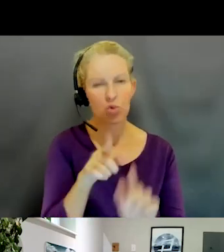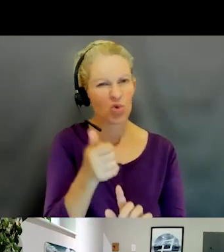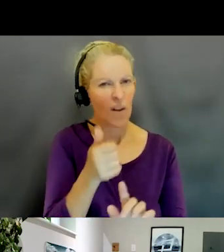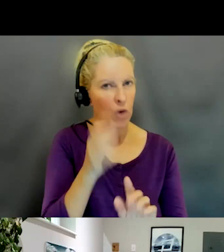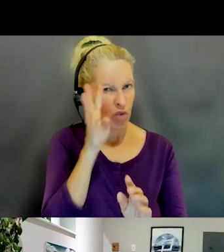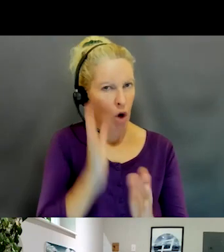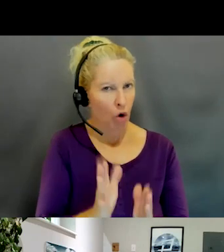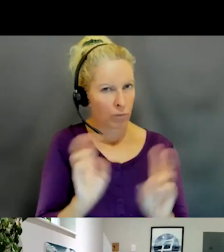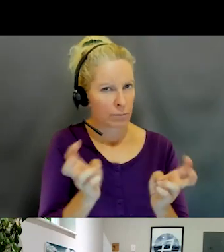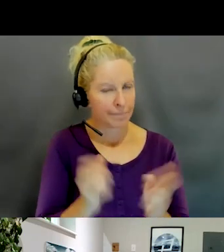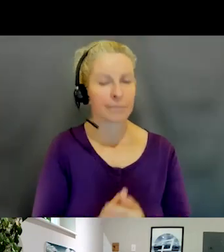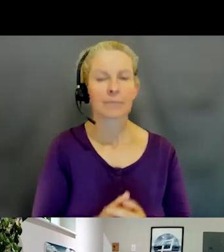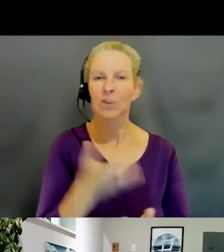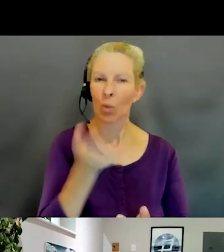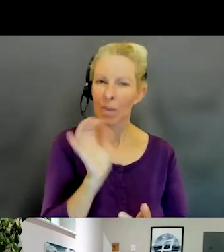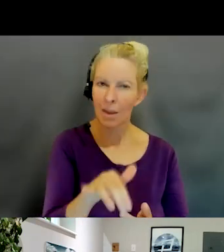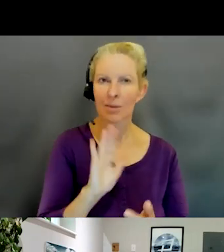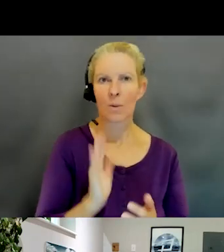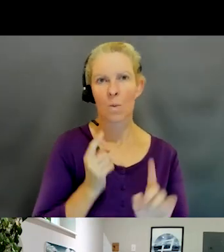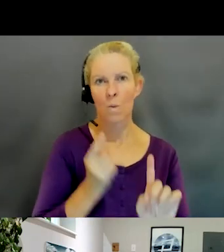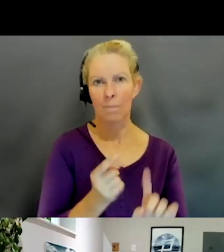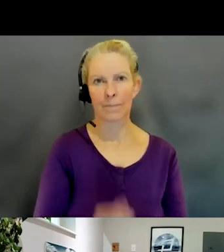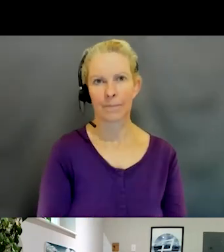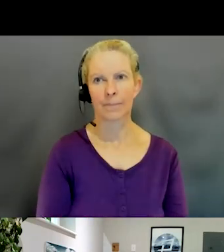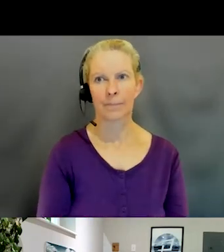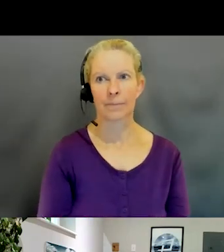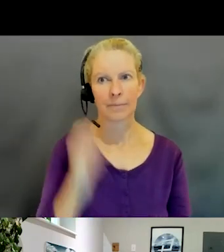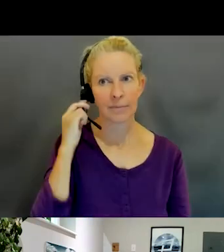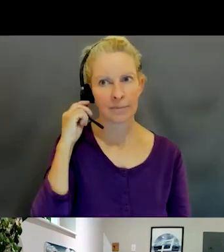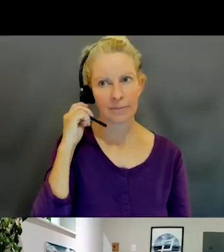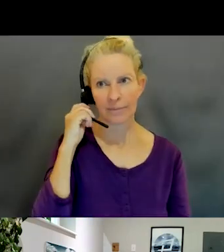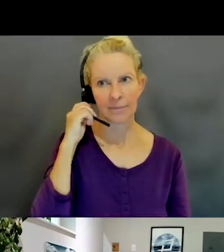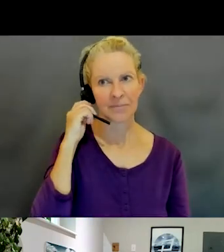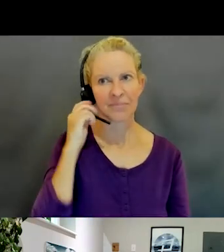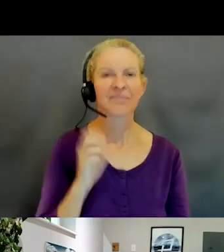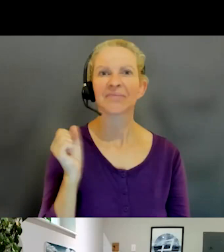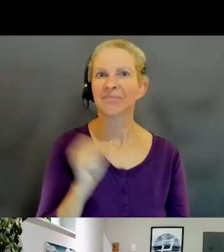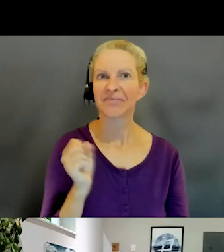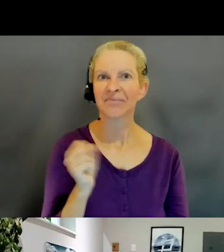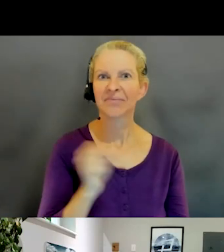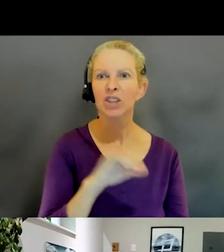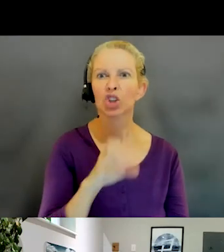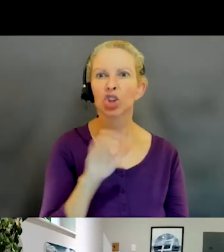Jay: Yeah, I love that, when you can get the content creator, give them feedback,